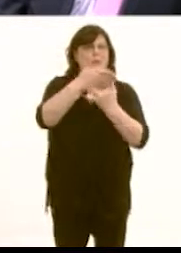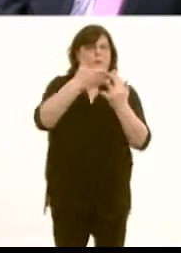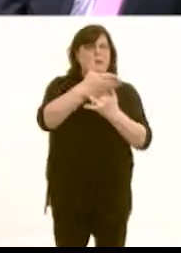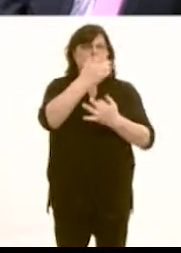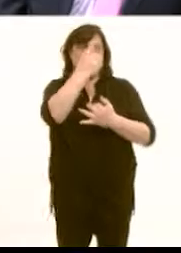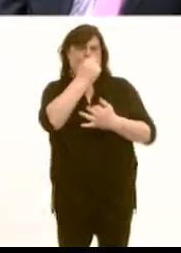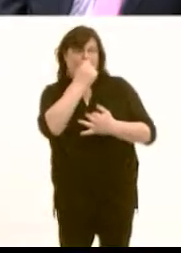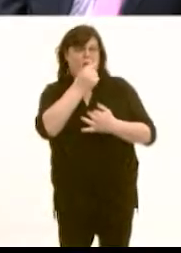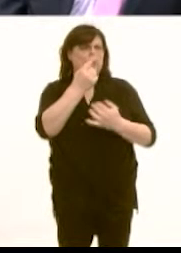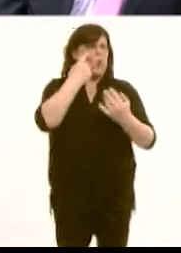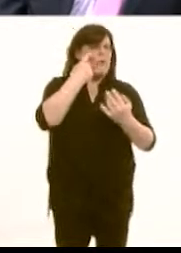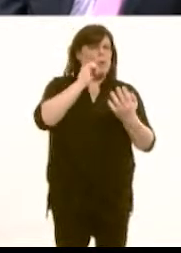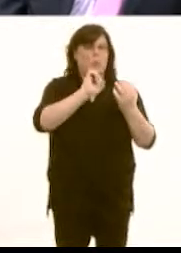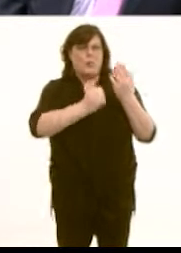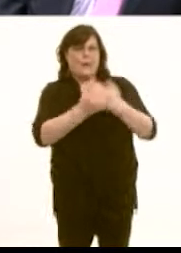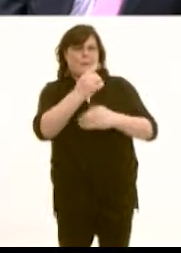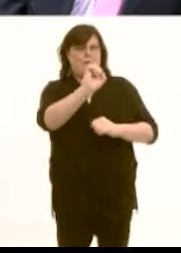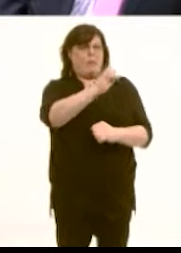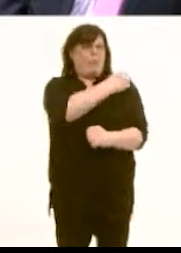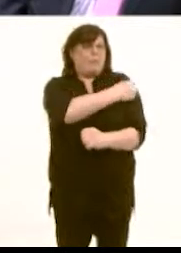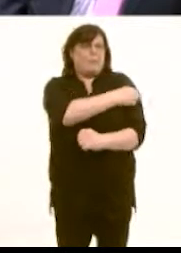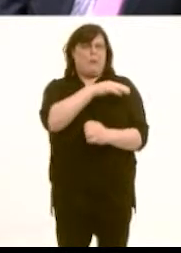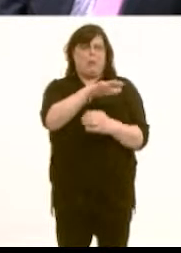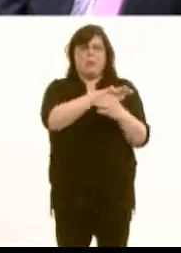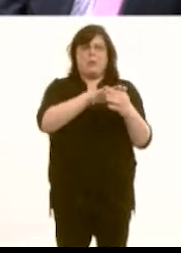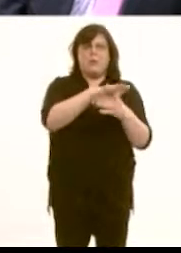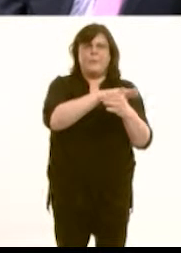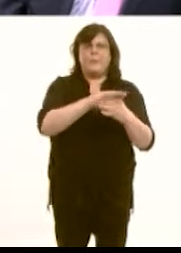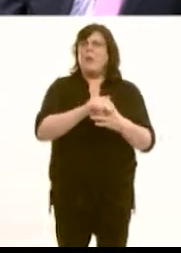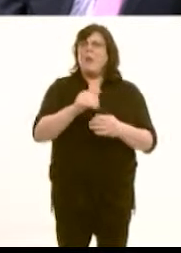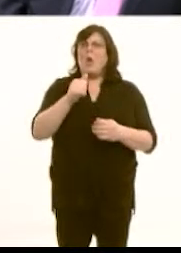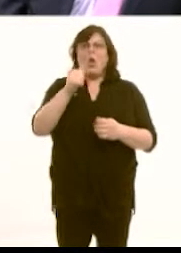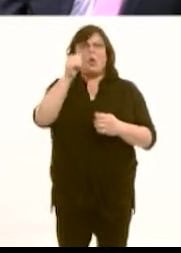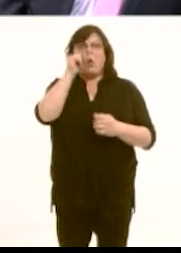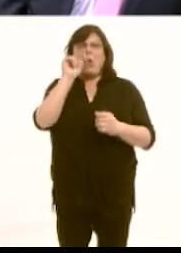I notice as well that the Welsh Conservatives are not going to apply this to mental health,